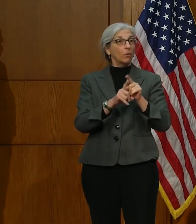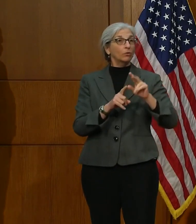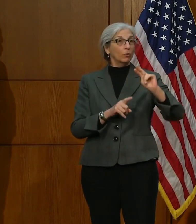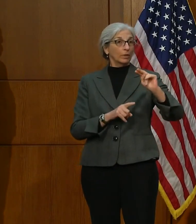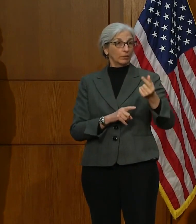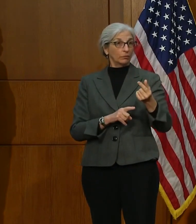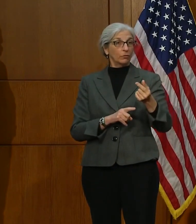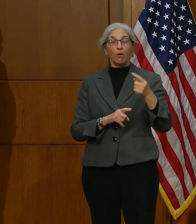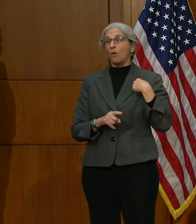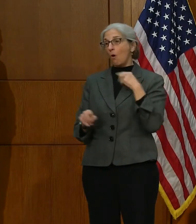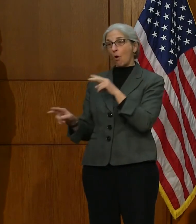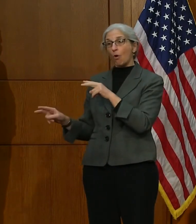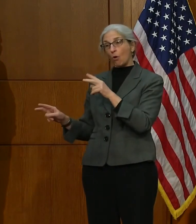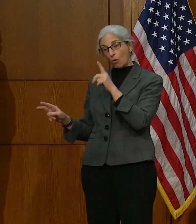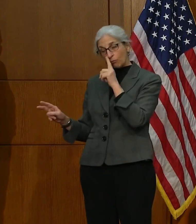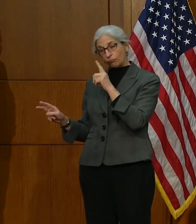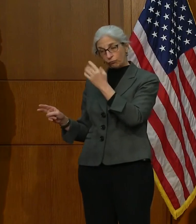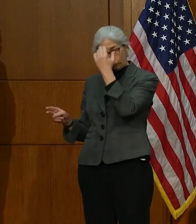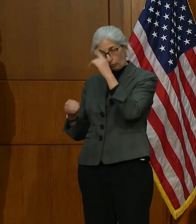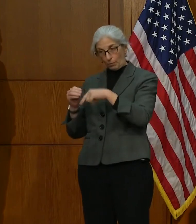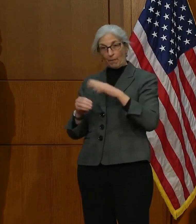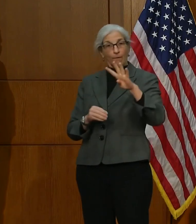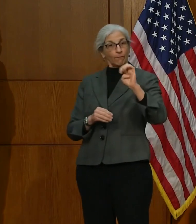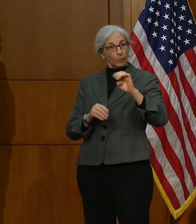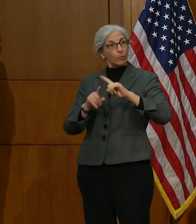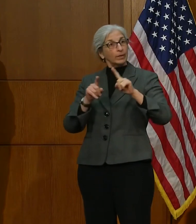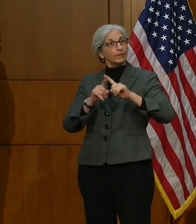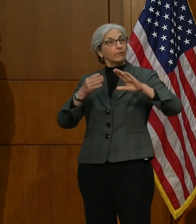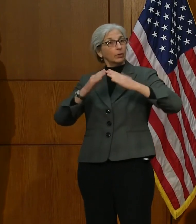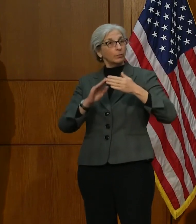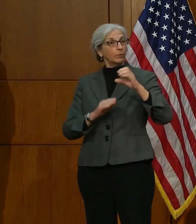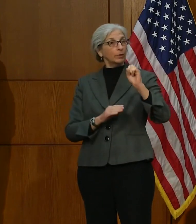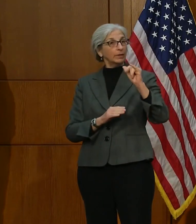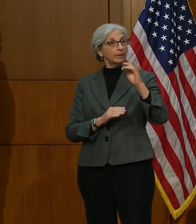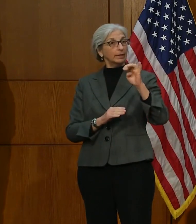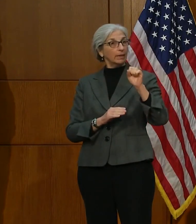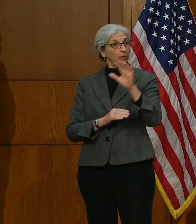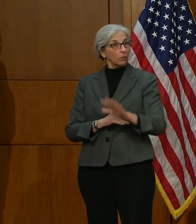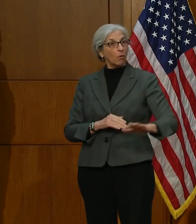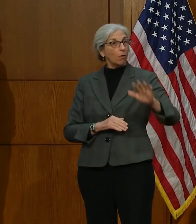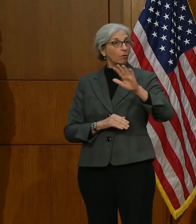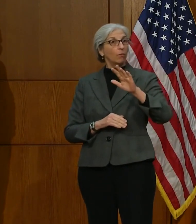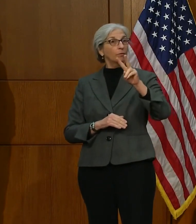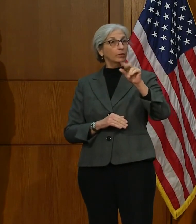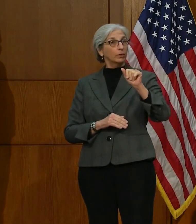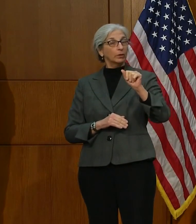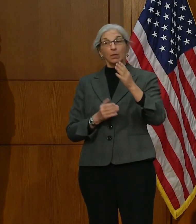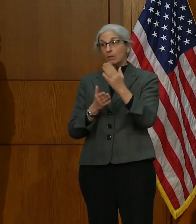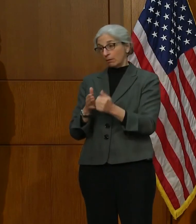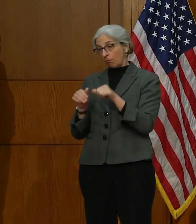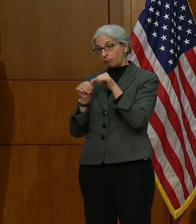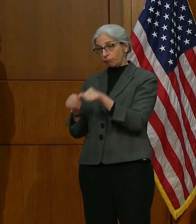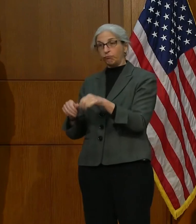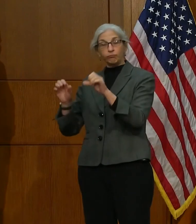MANAGEMENT AS WELL AS THE GUARD ARE LOOKING AT THE 40. COMMUNITY SITES AROUND THE